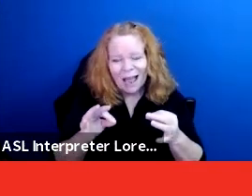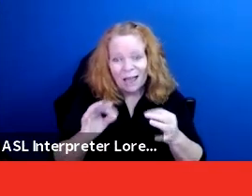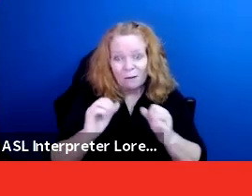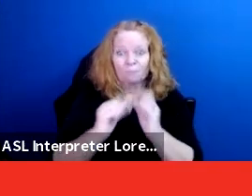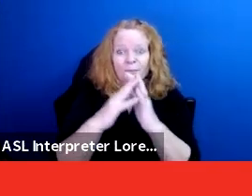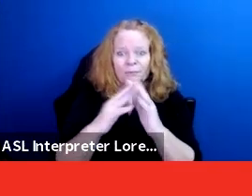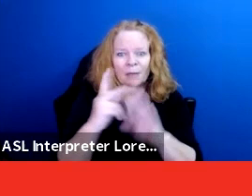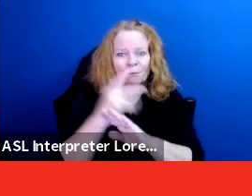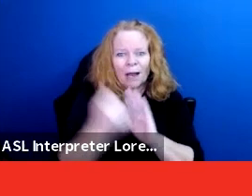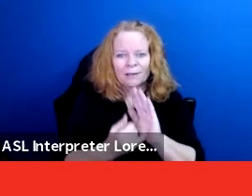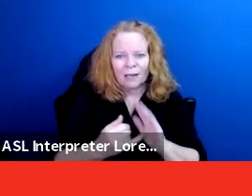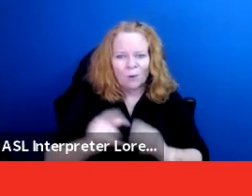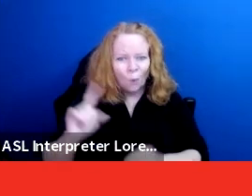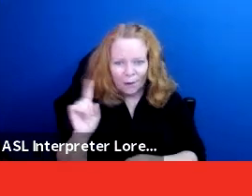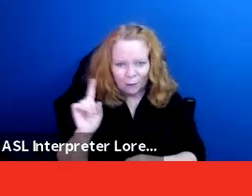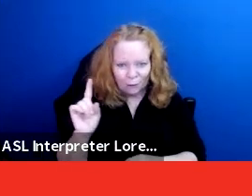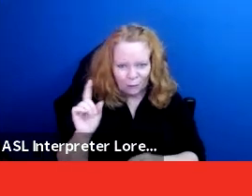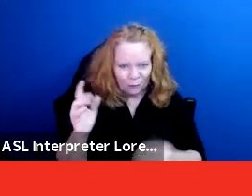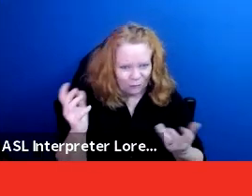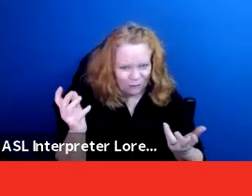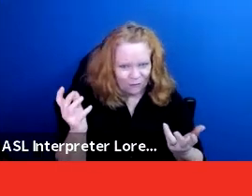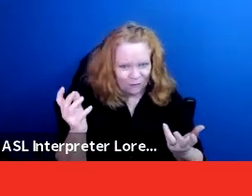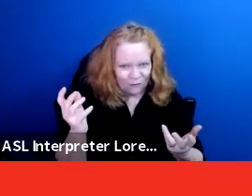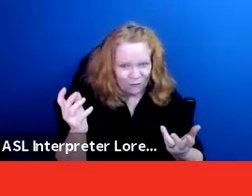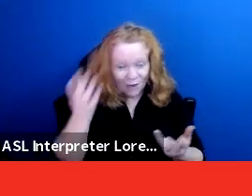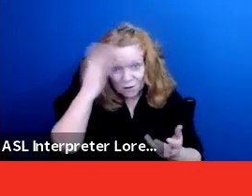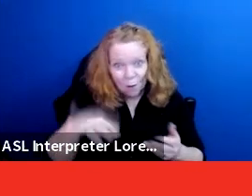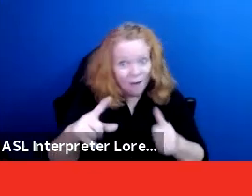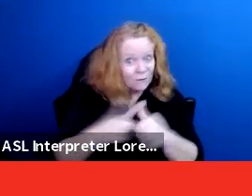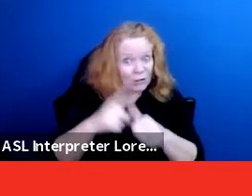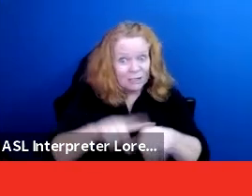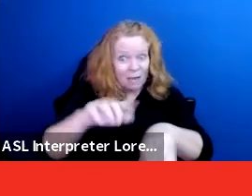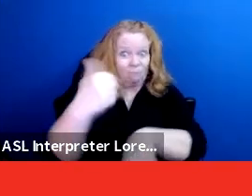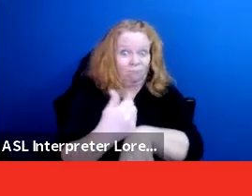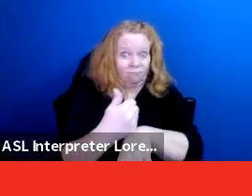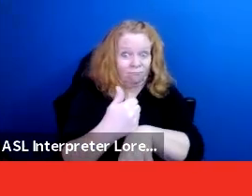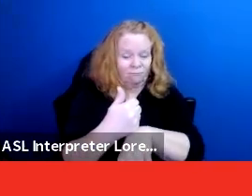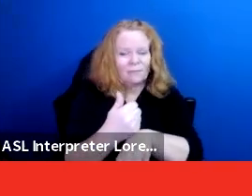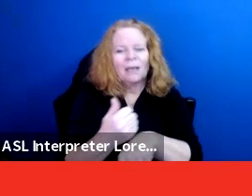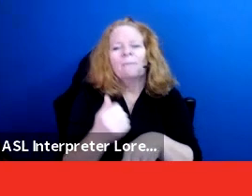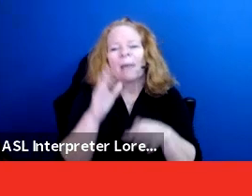you need to make sure that in the first phase of it you are solving for all of the problems